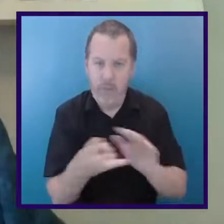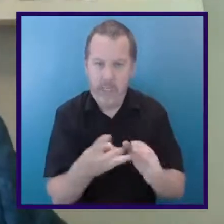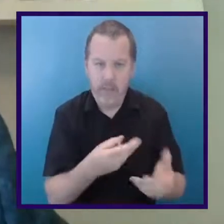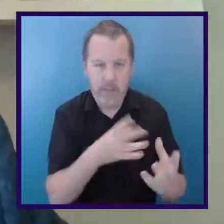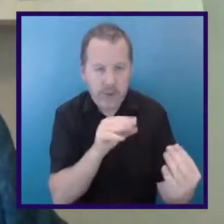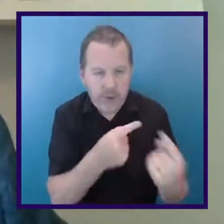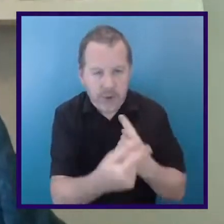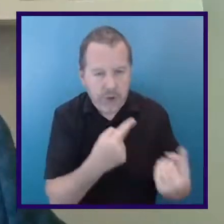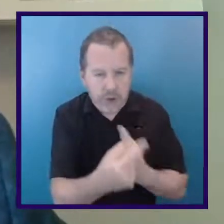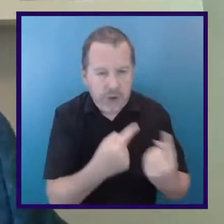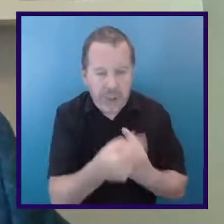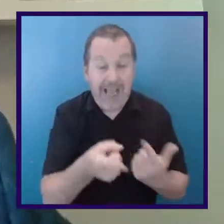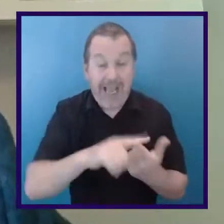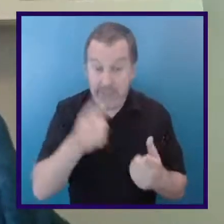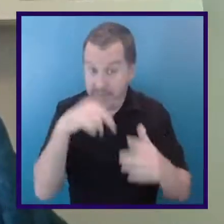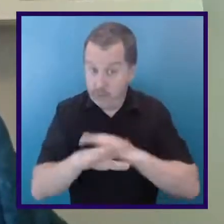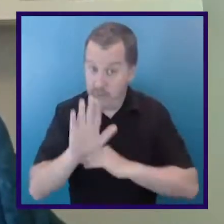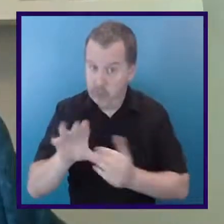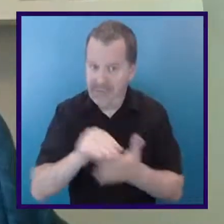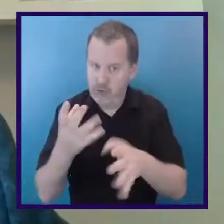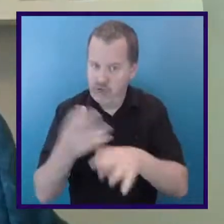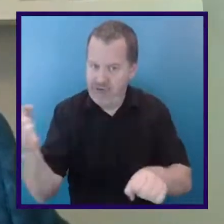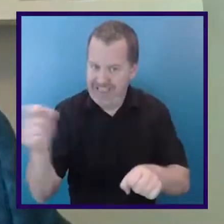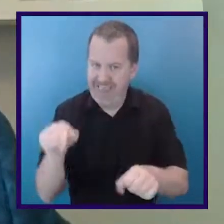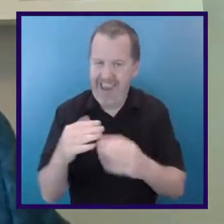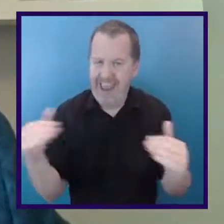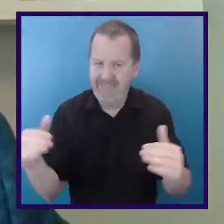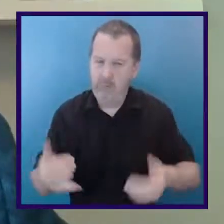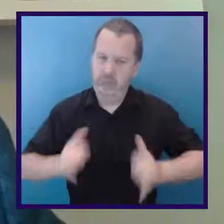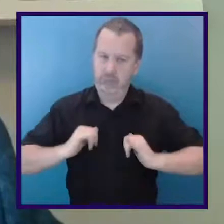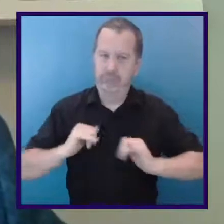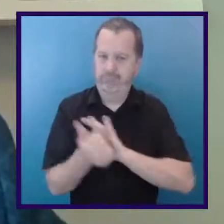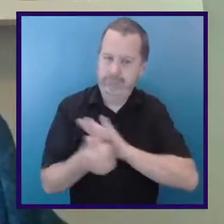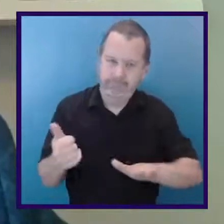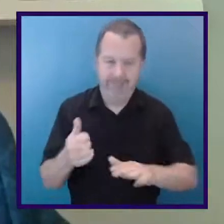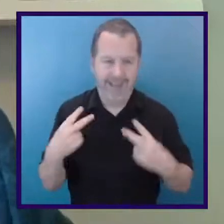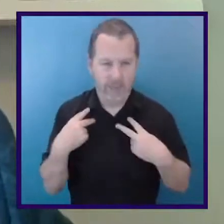they need to be taught by a teacher who has degree-level proficiency in the language.